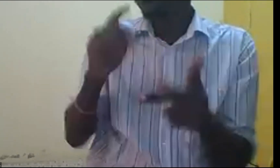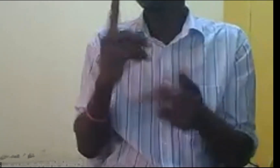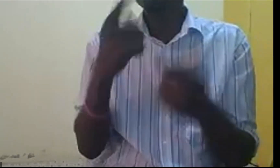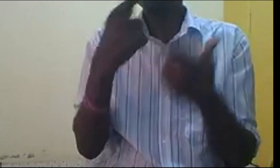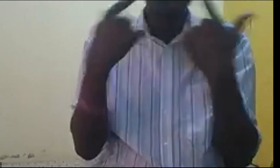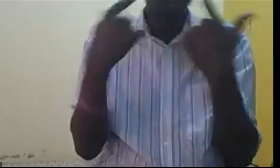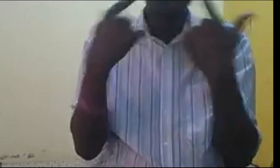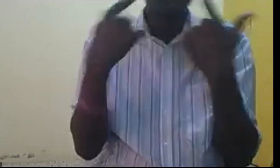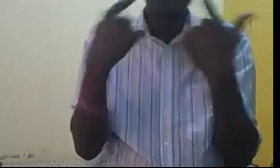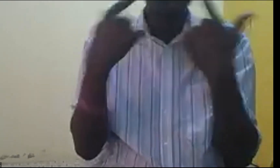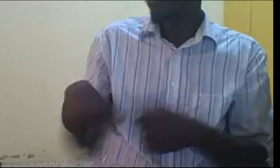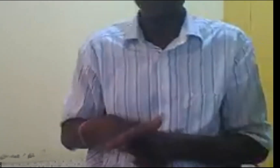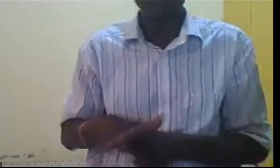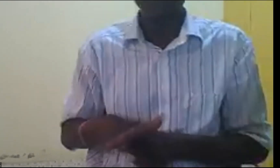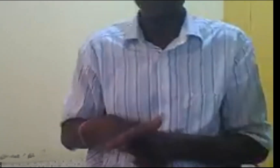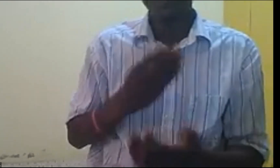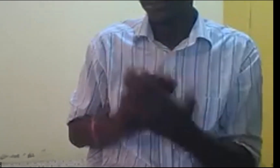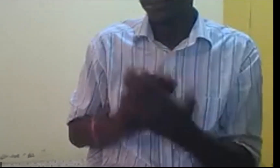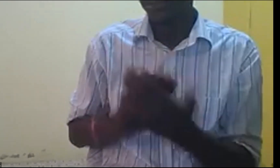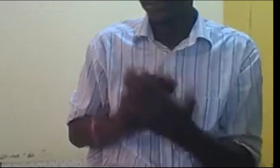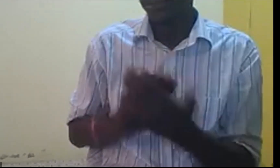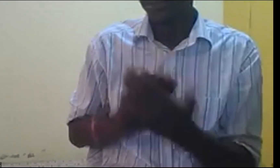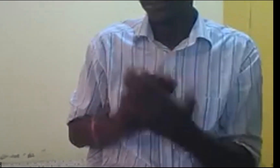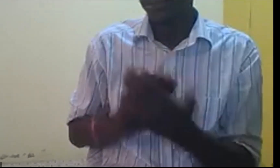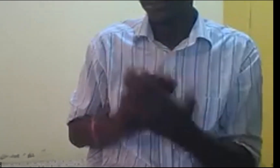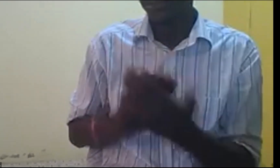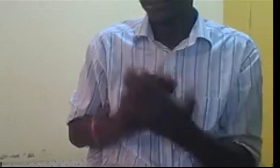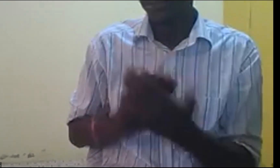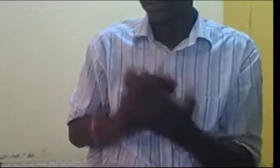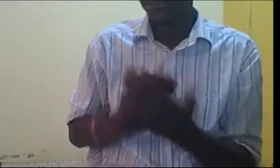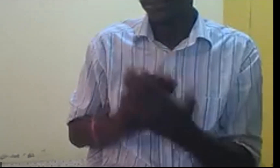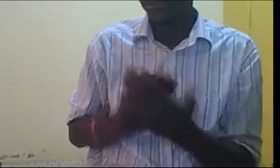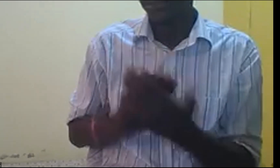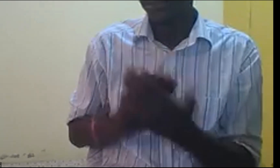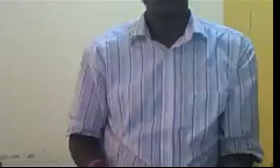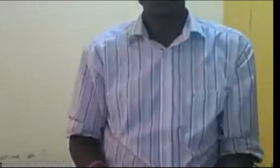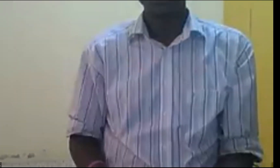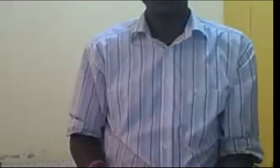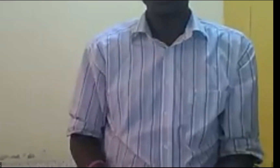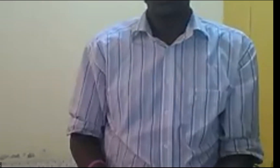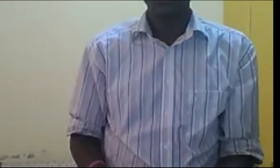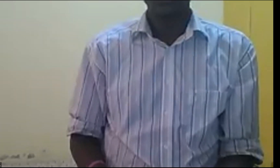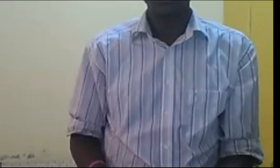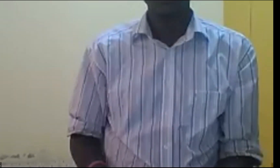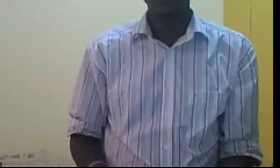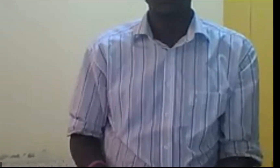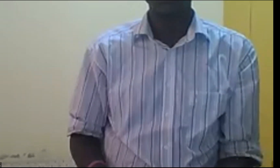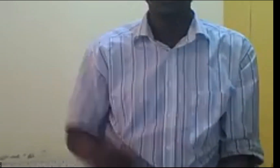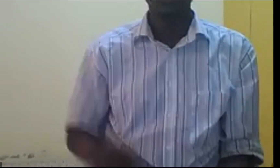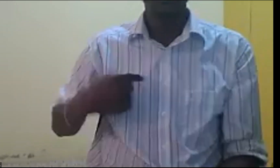Leave no one is time for inclusion. The images I mean being specified about this ability.